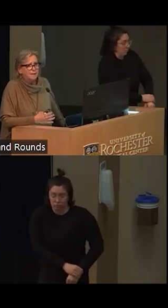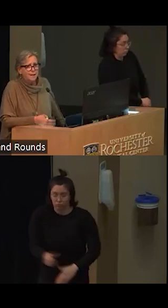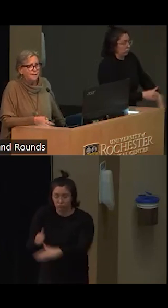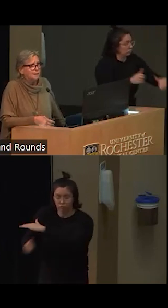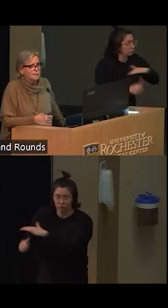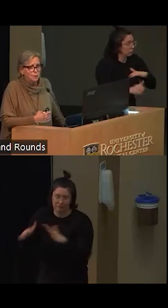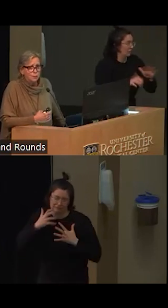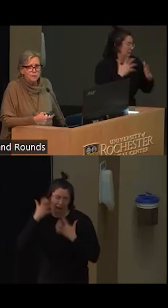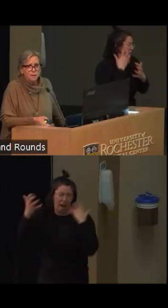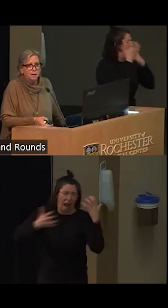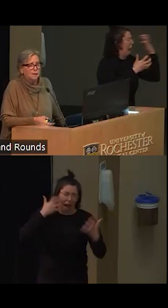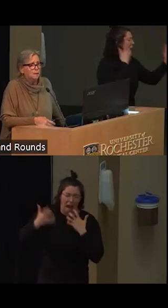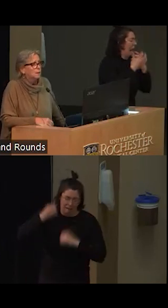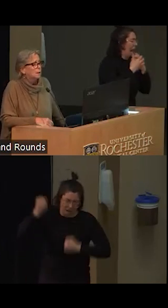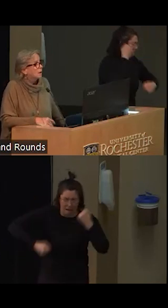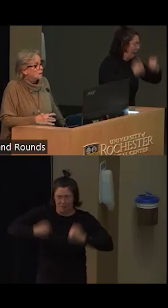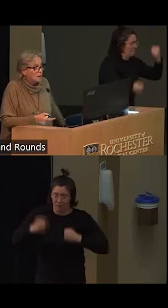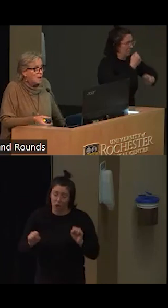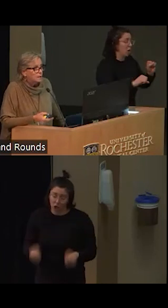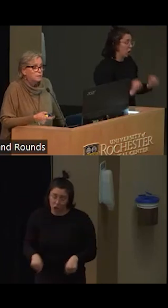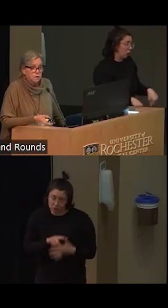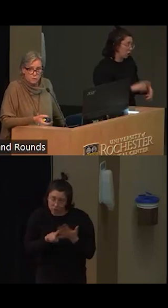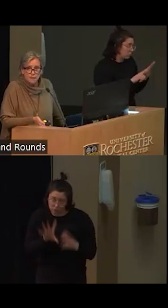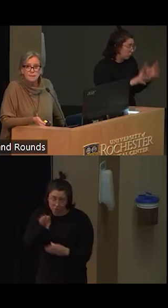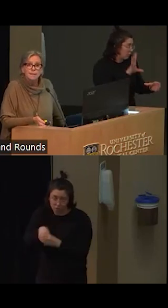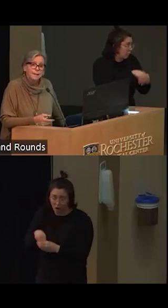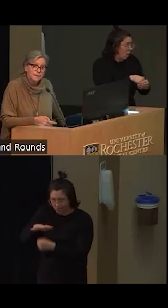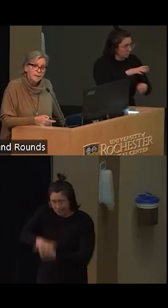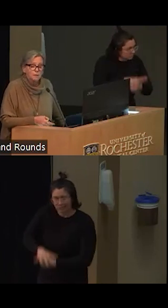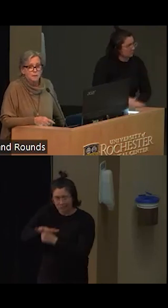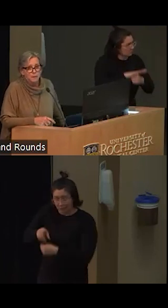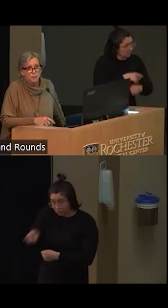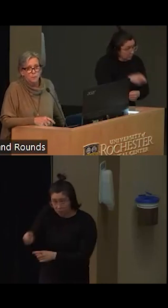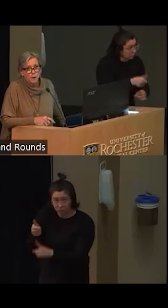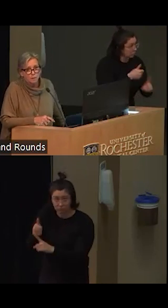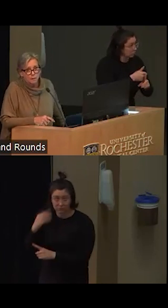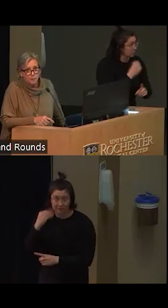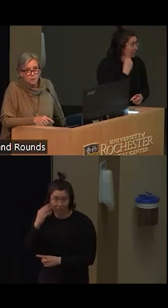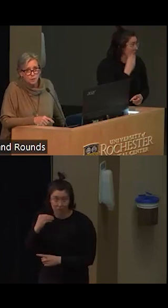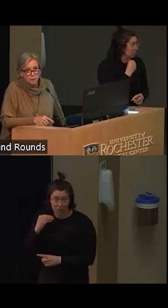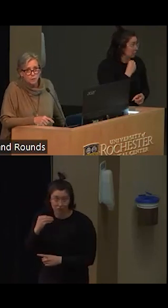can be yelling and screaming and a lot of distress that then are experienced by our other patients